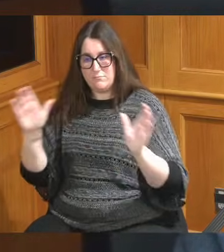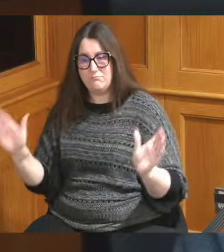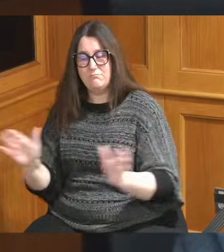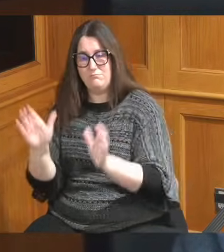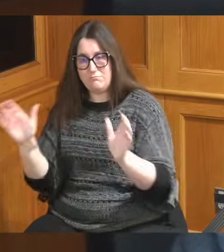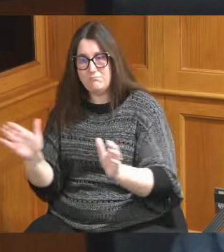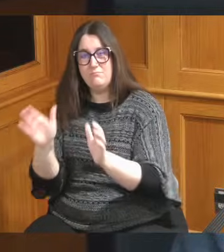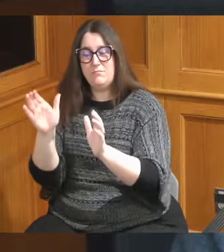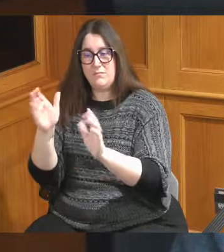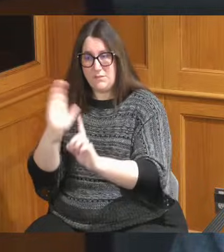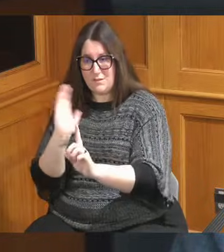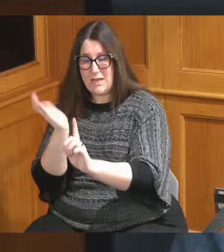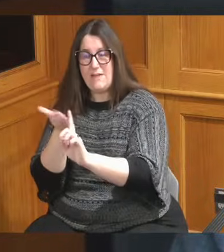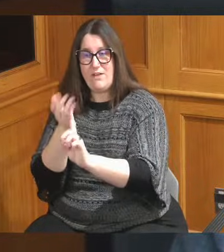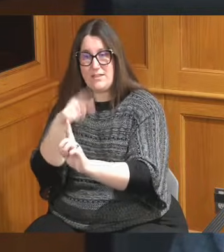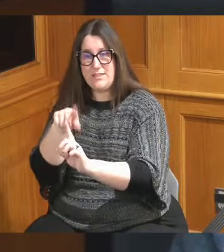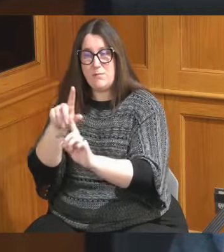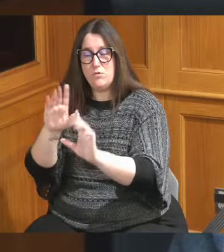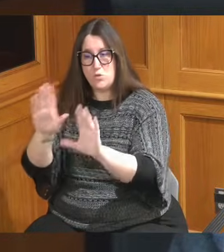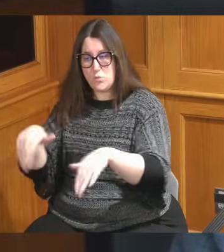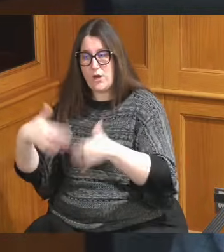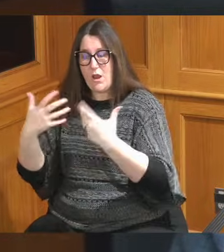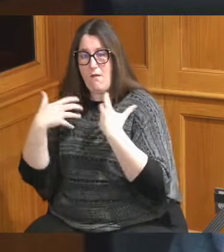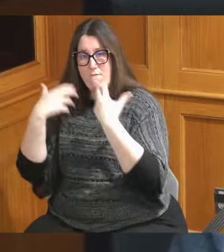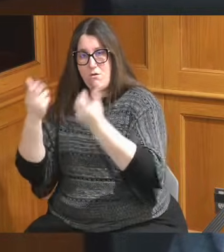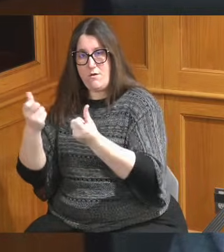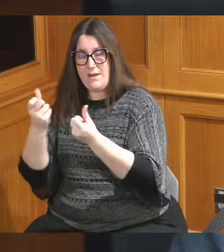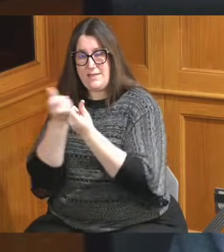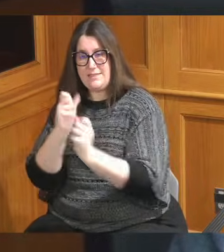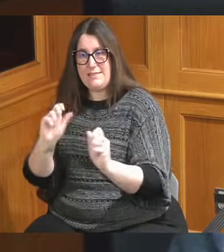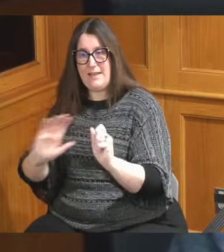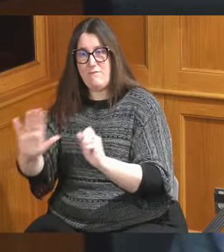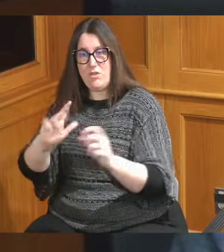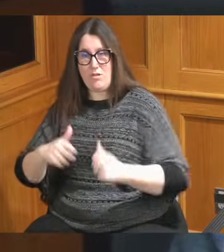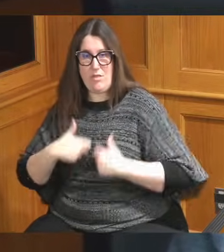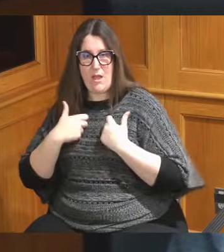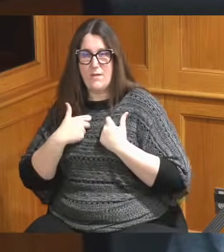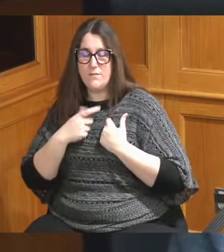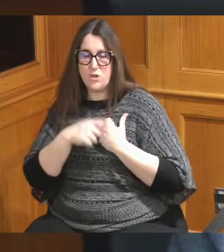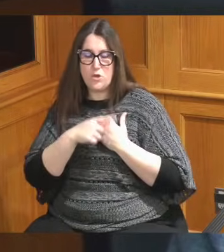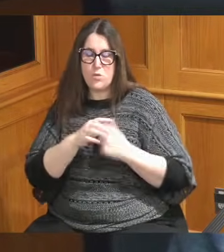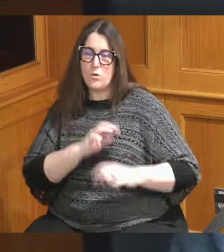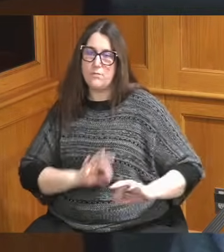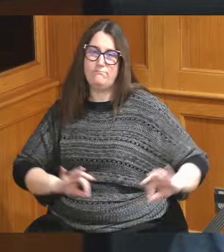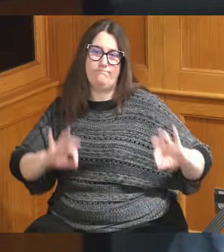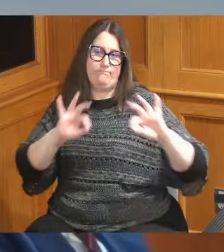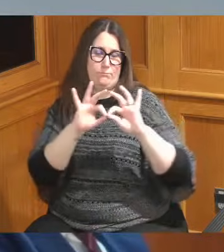recovery and save their lives. And so Carstell, it was invaluable the connection you made. And so,